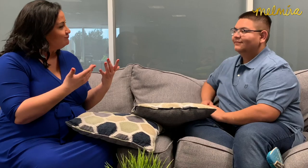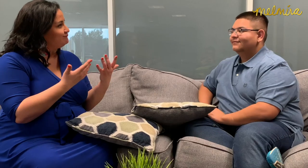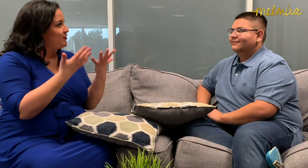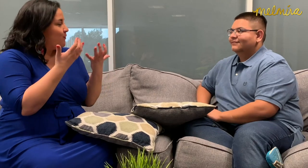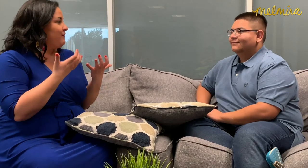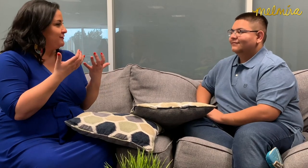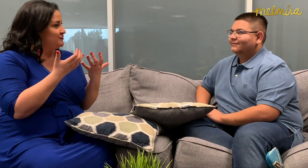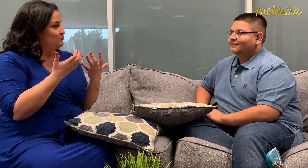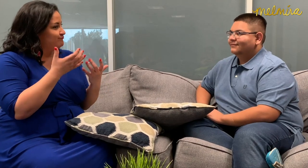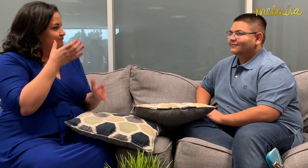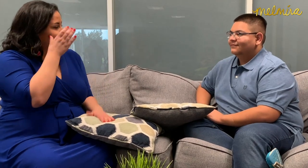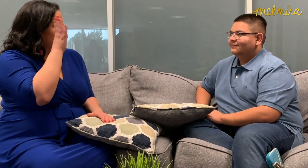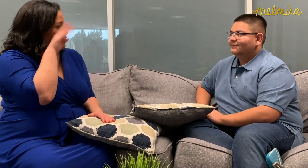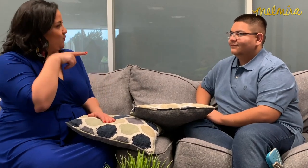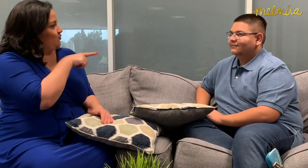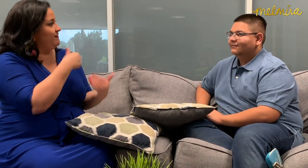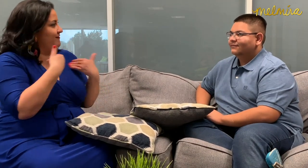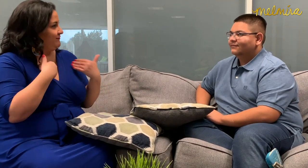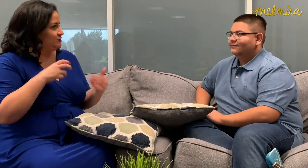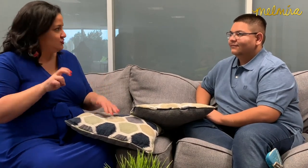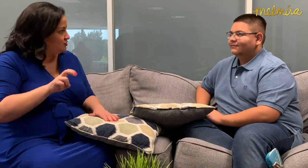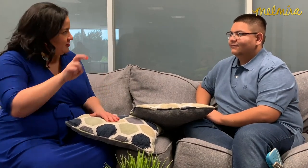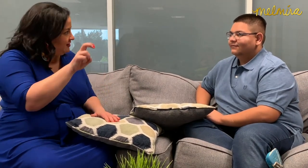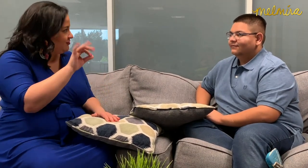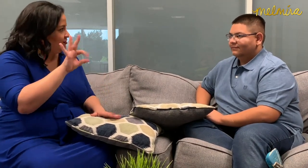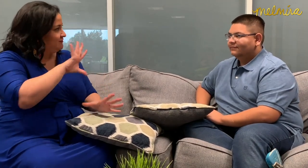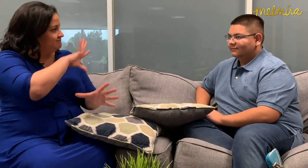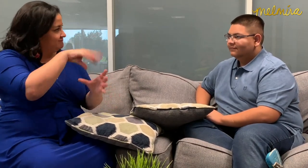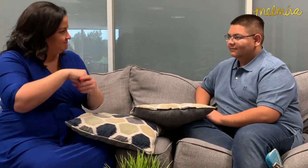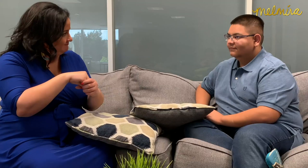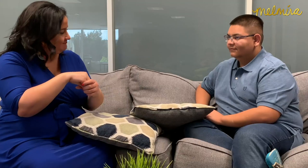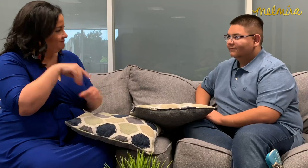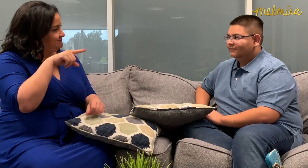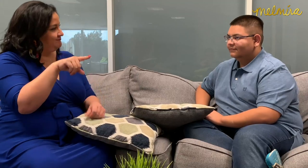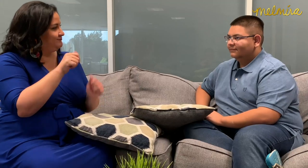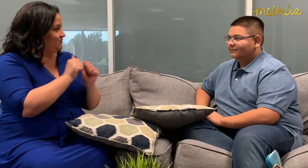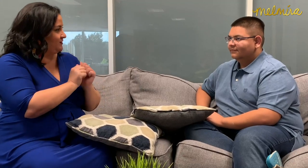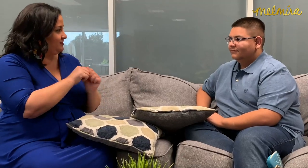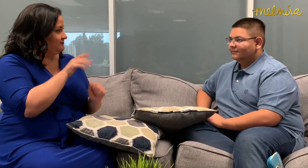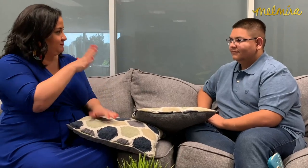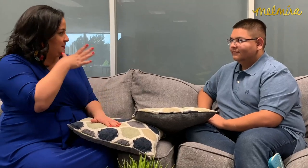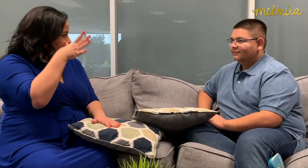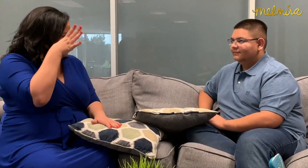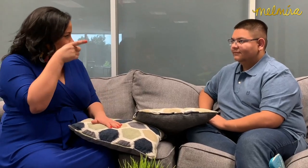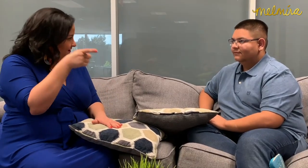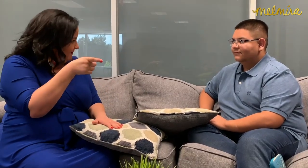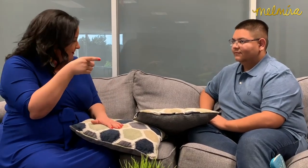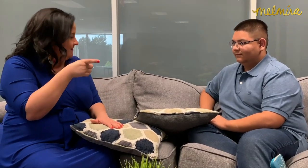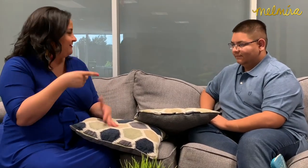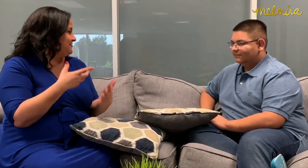I know you've a quite a journey of being involved with your parents in the TV show.